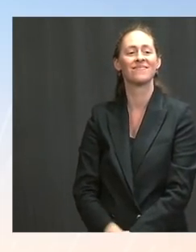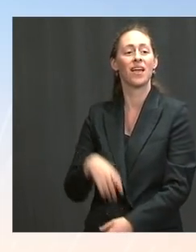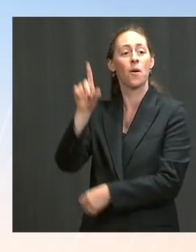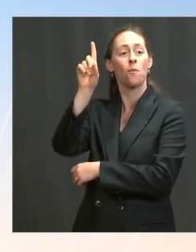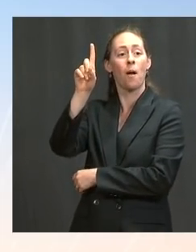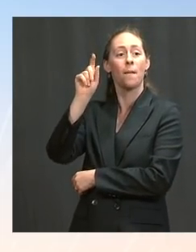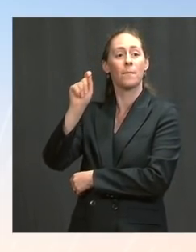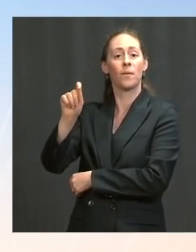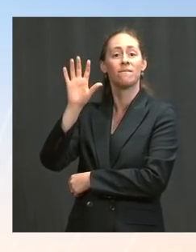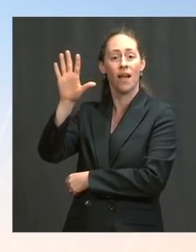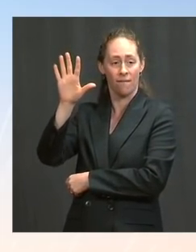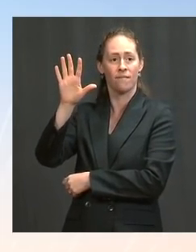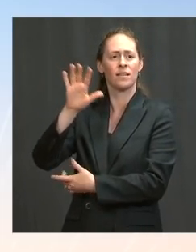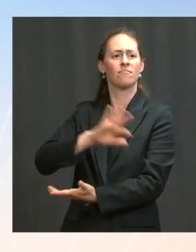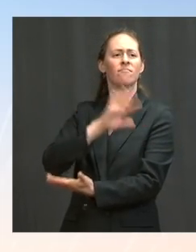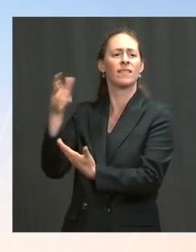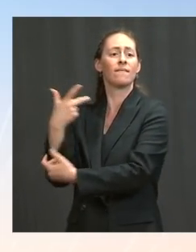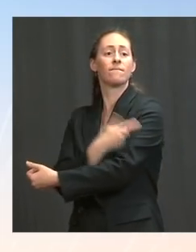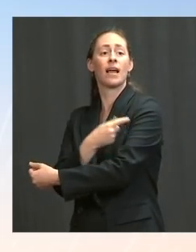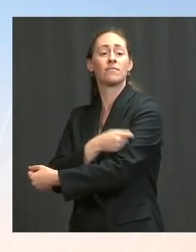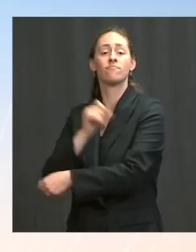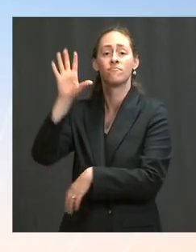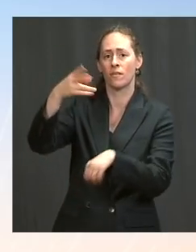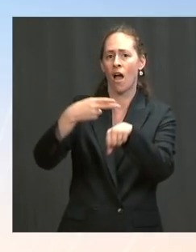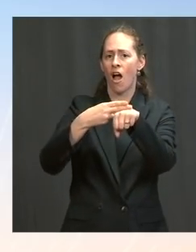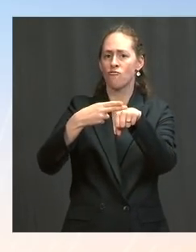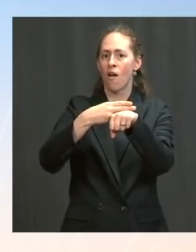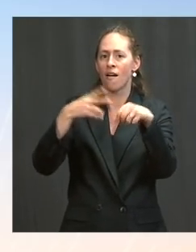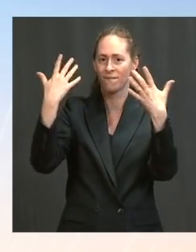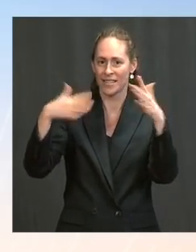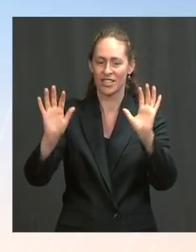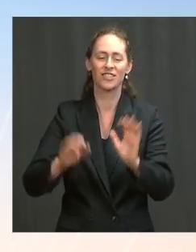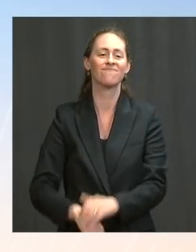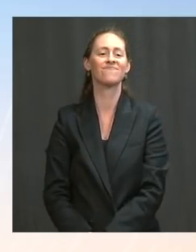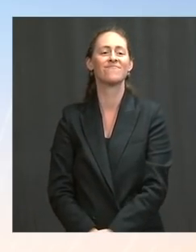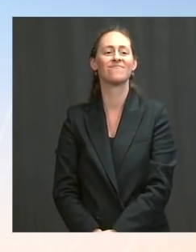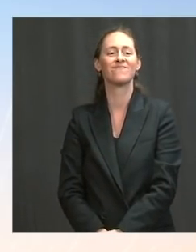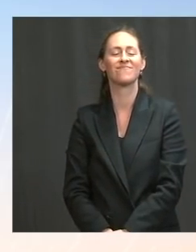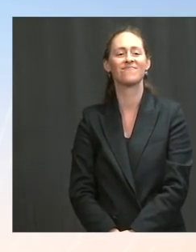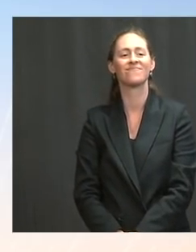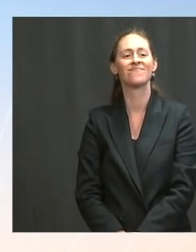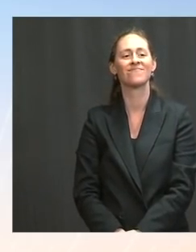And over this week, we'll be able to announce more places that the United States will be sending our doses.